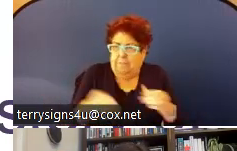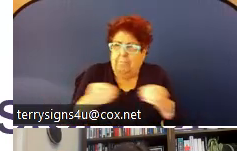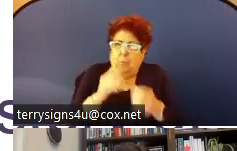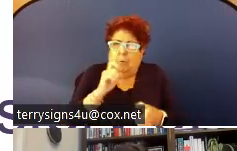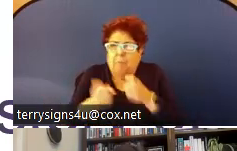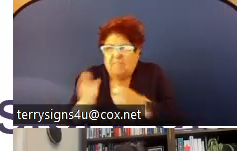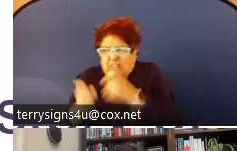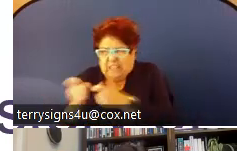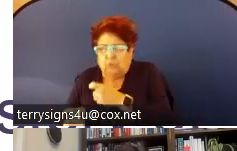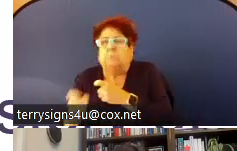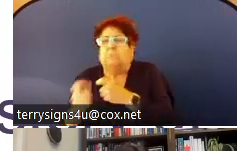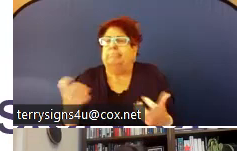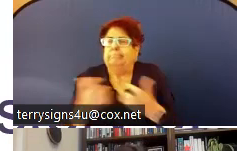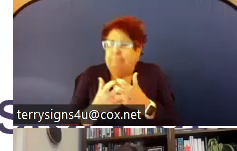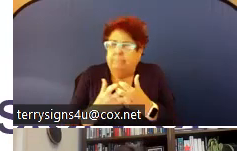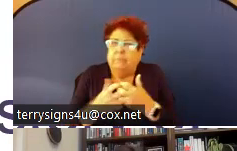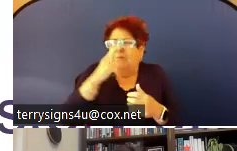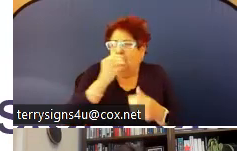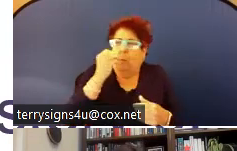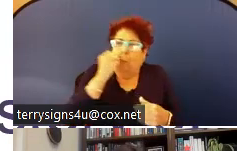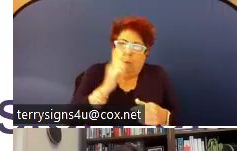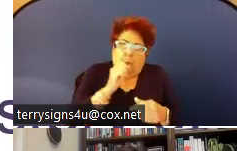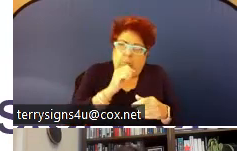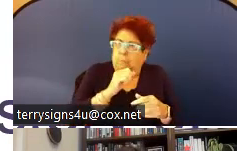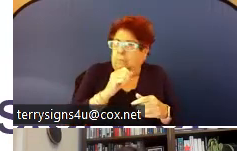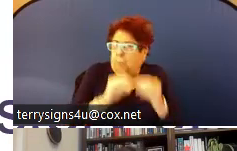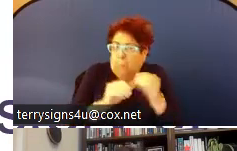And through that meeting, the different partners really enjoyed it and love